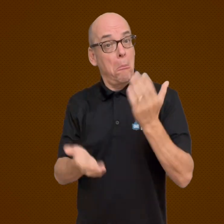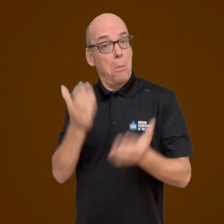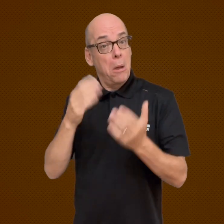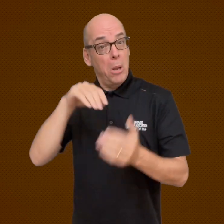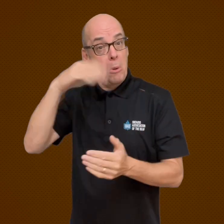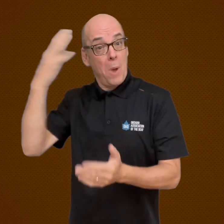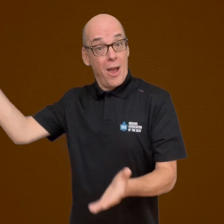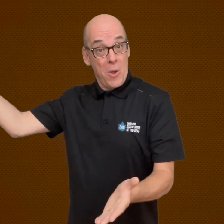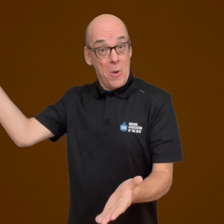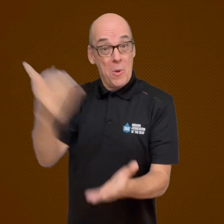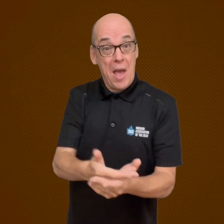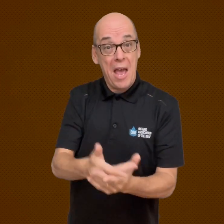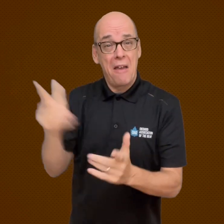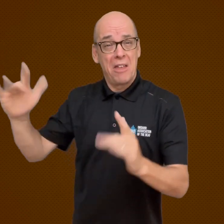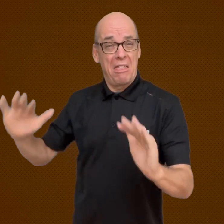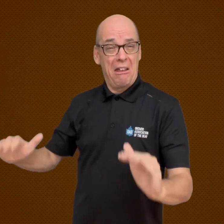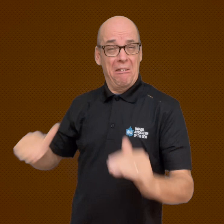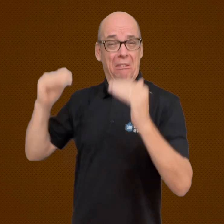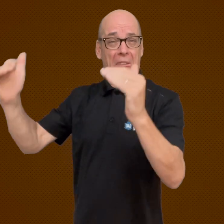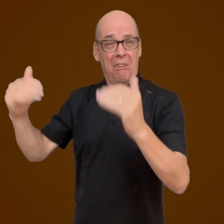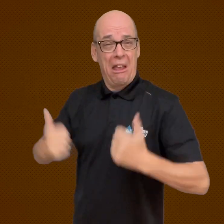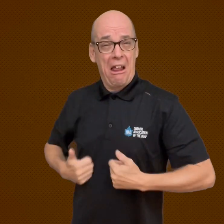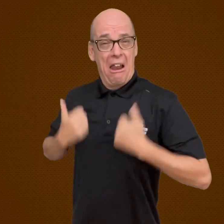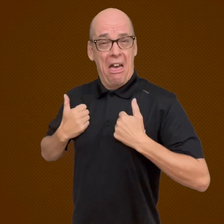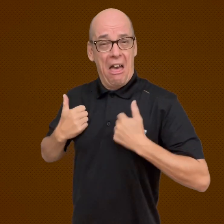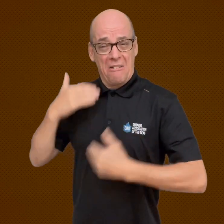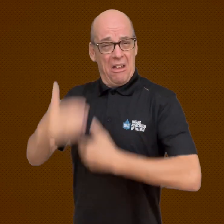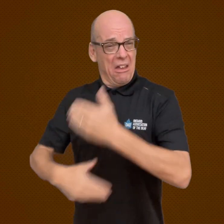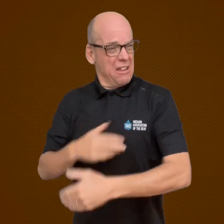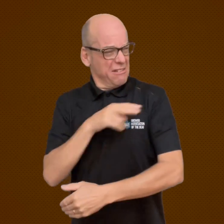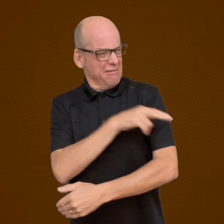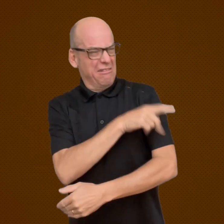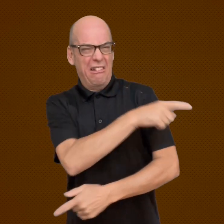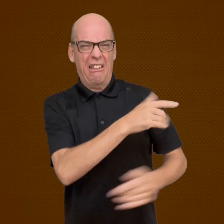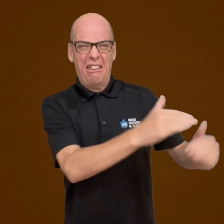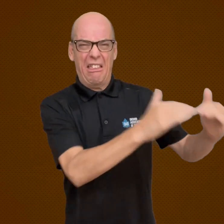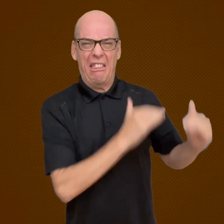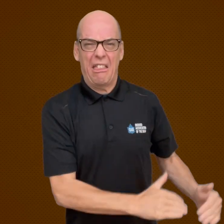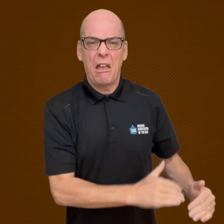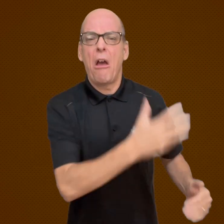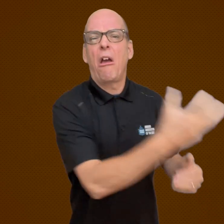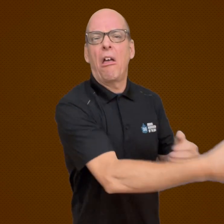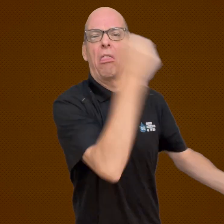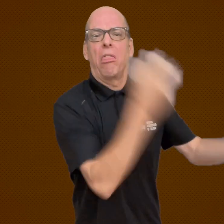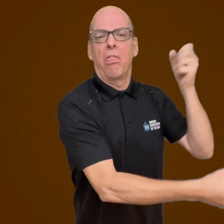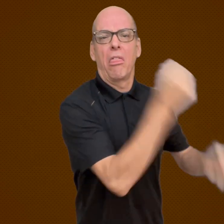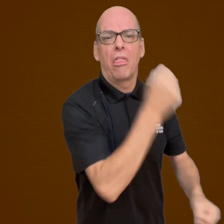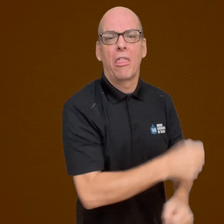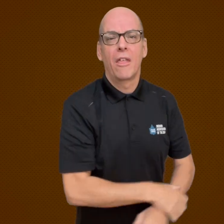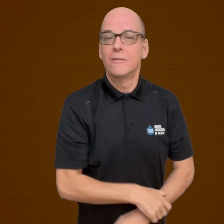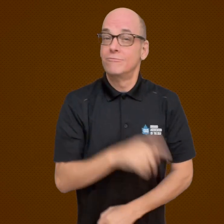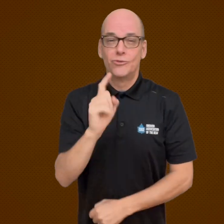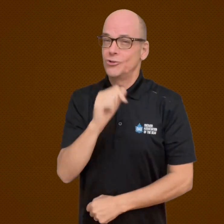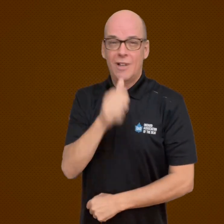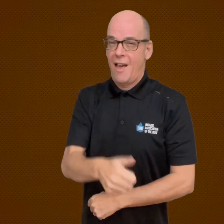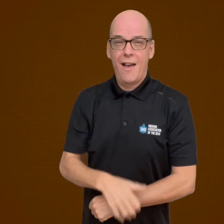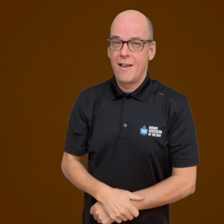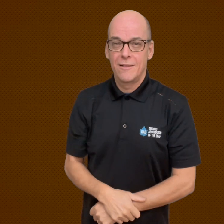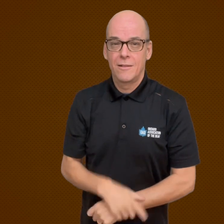Perhaps because when white people arrived in this country with what they thought was a more "advanced" lifestyle, they believed that the lifestyle of Indigenous people was inferior, so we stole what they had, which shouldn't have happened.